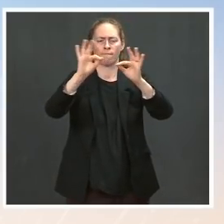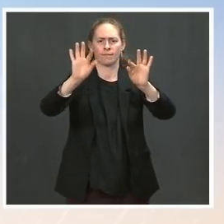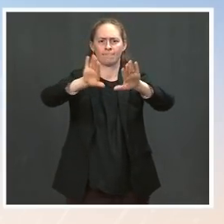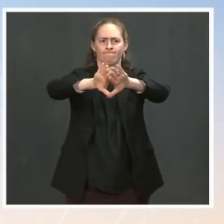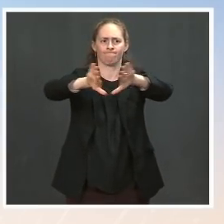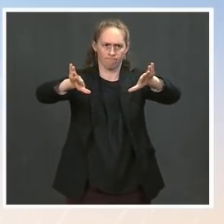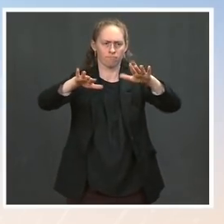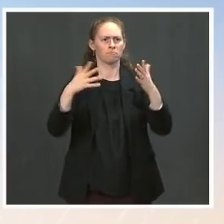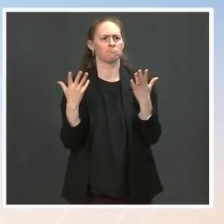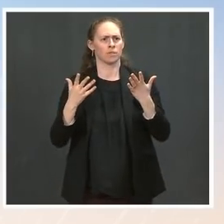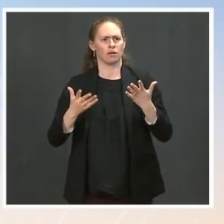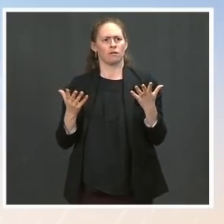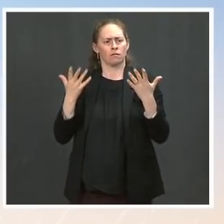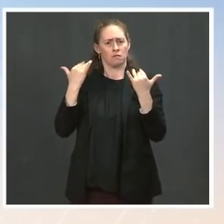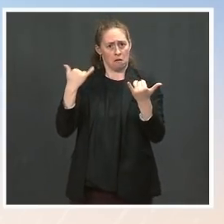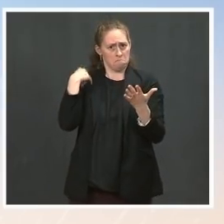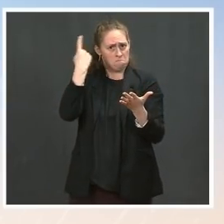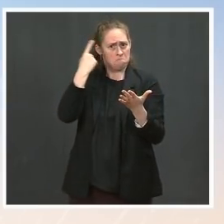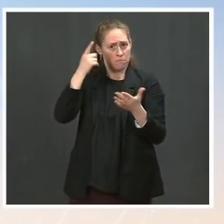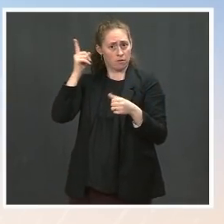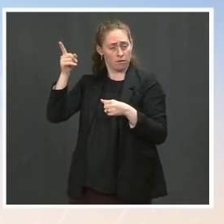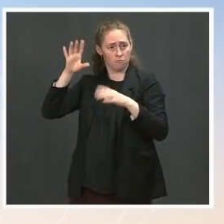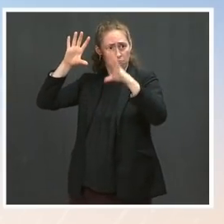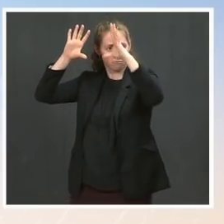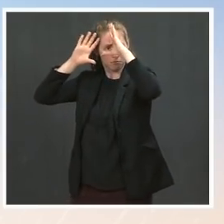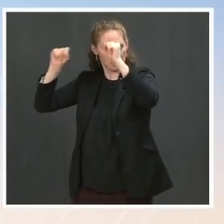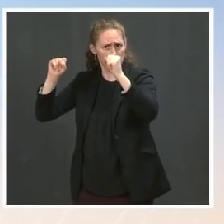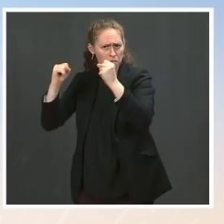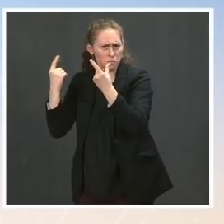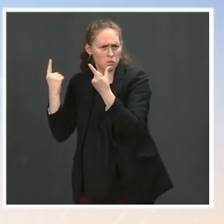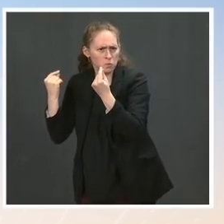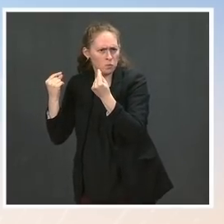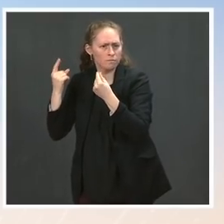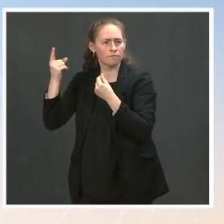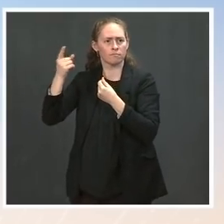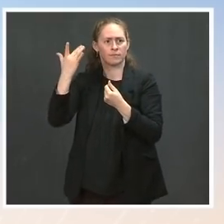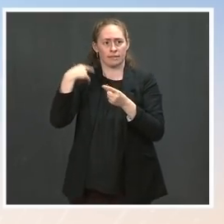and have seen some numbers on, you know, how many troops will be placed at these borders.